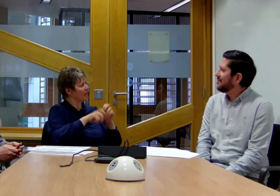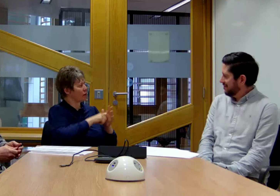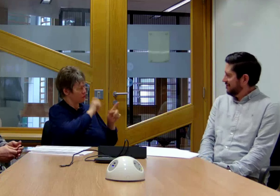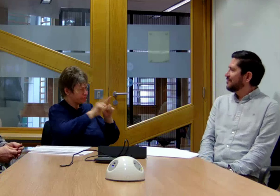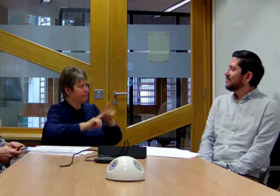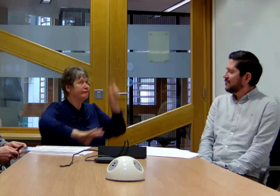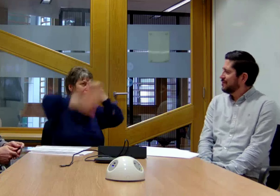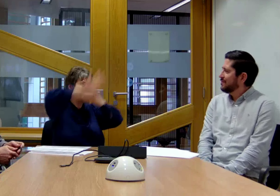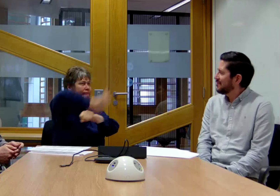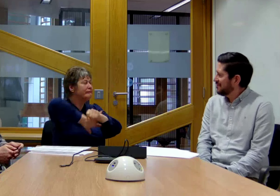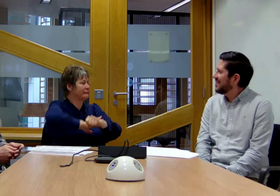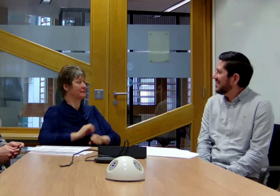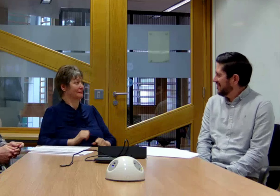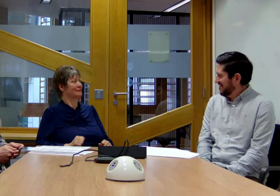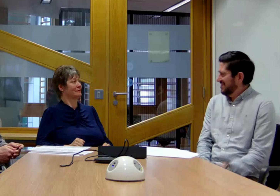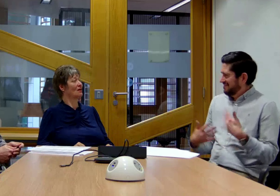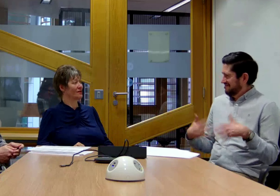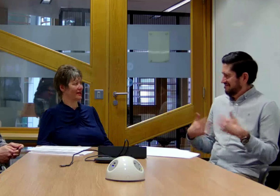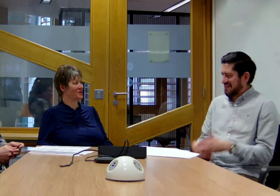boinne or beinne.